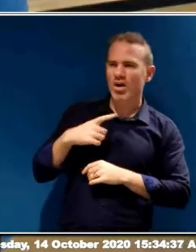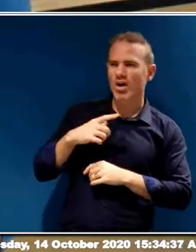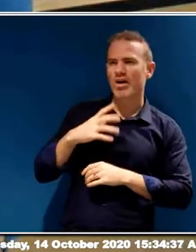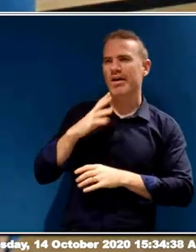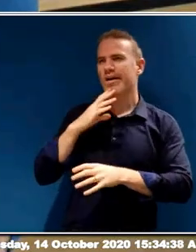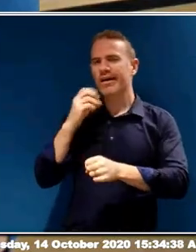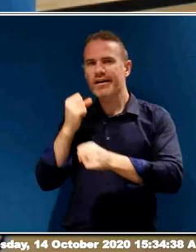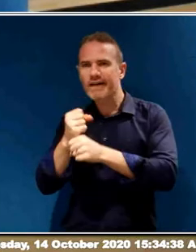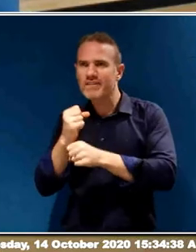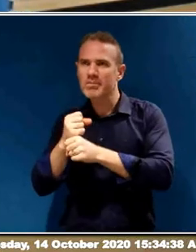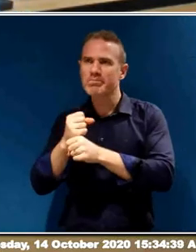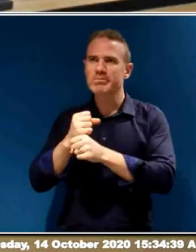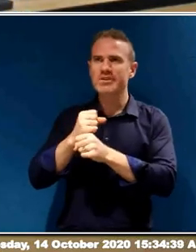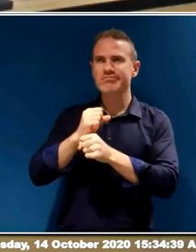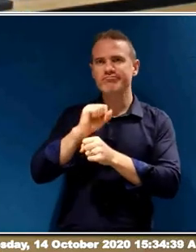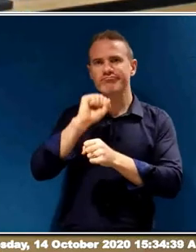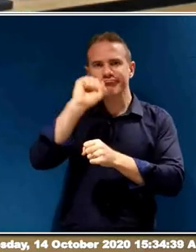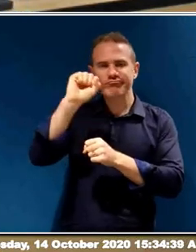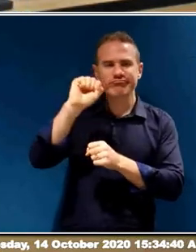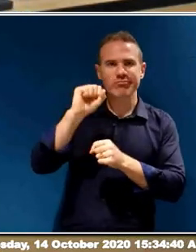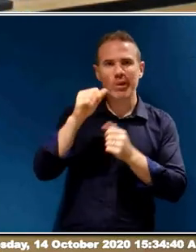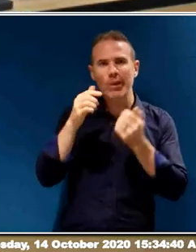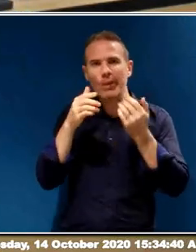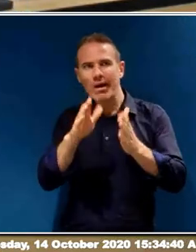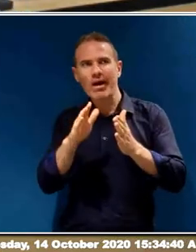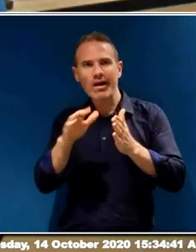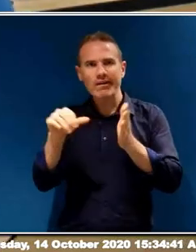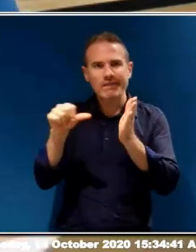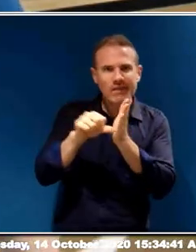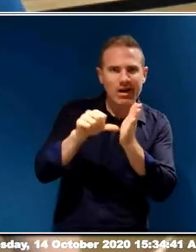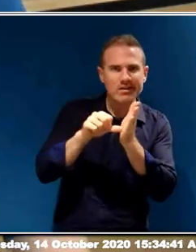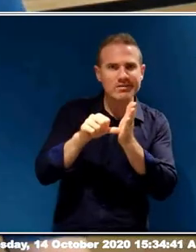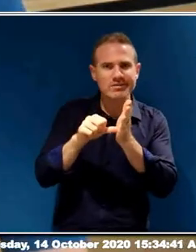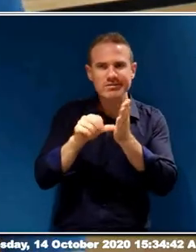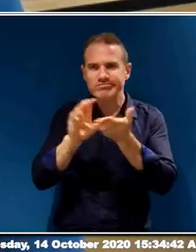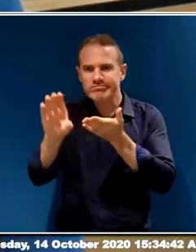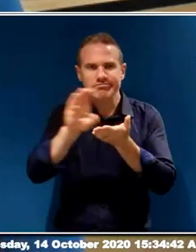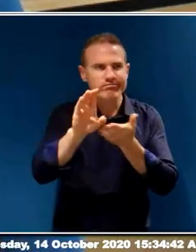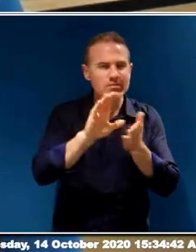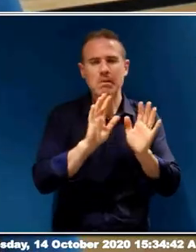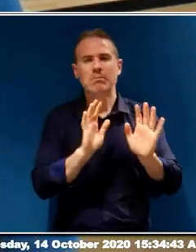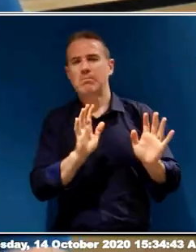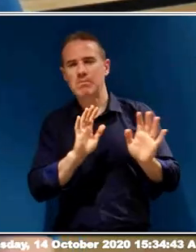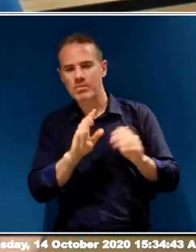funding decisions, but I do want to move, please, to the topic of